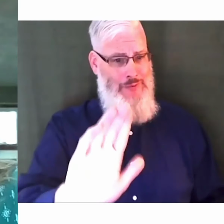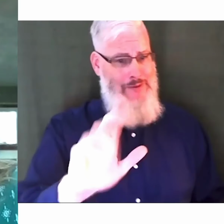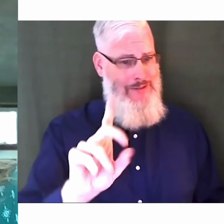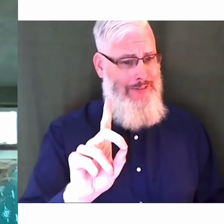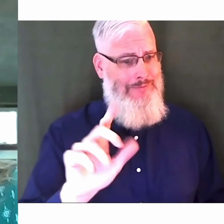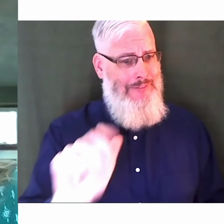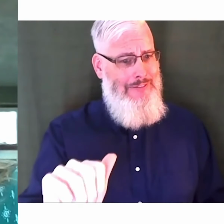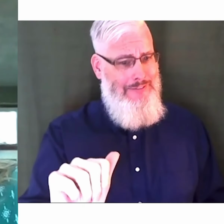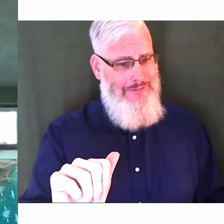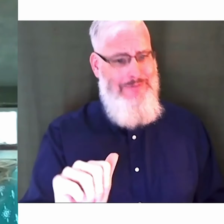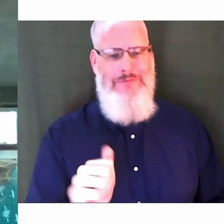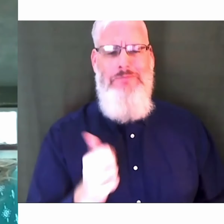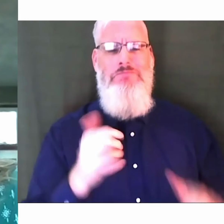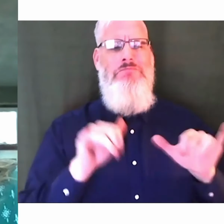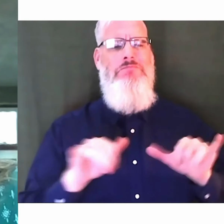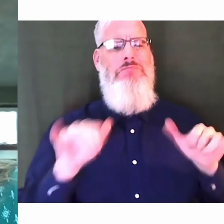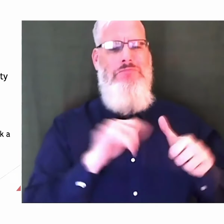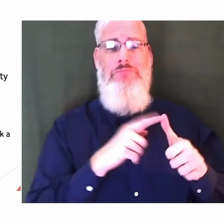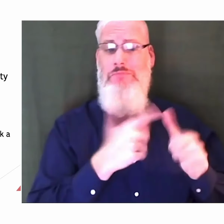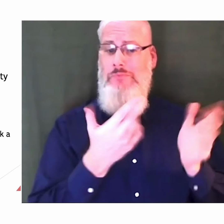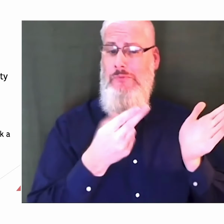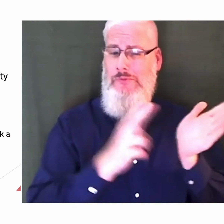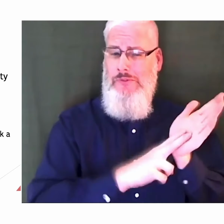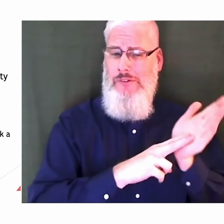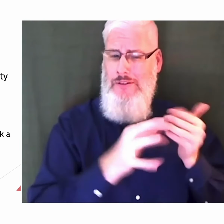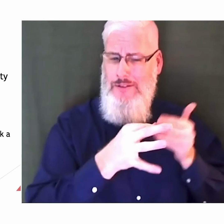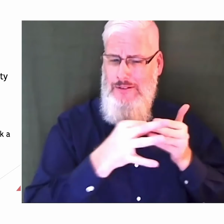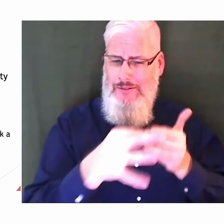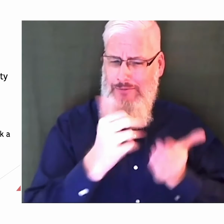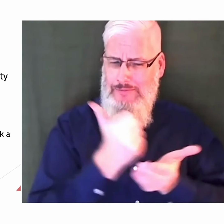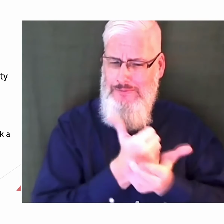Some of the most common requests are for a signature guide,